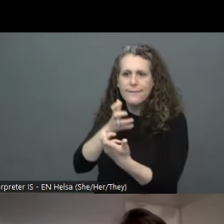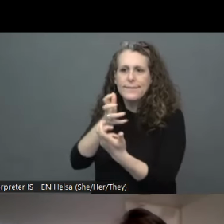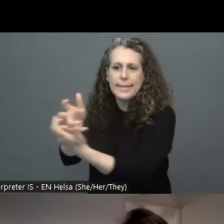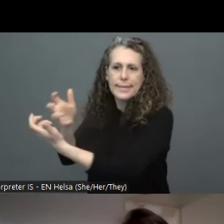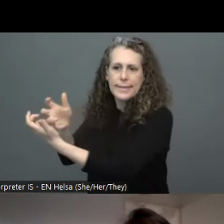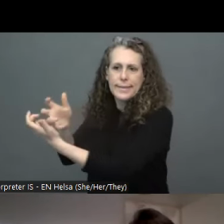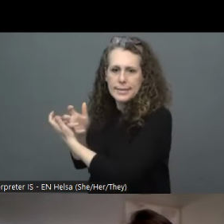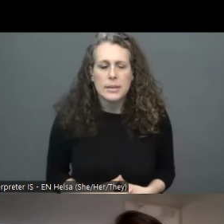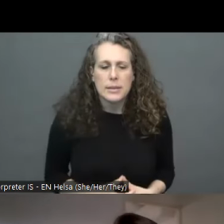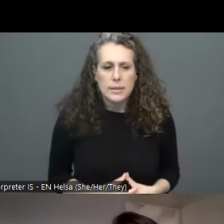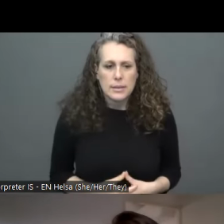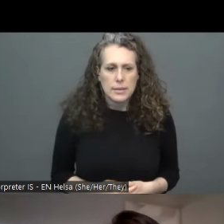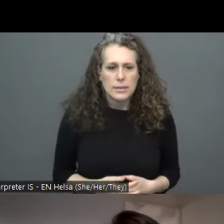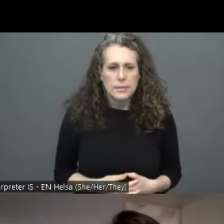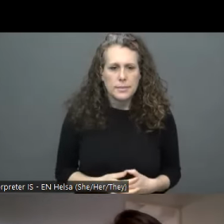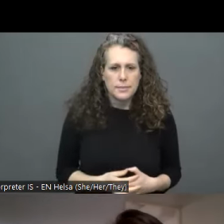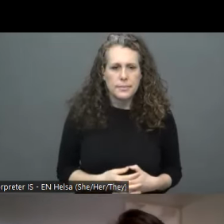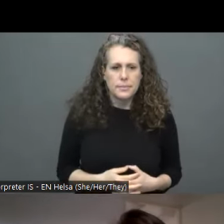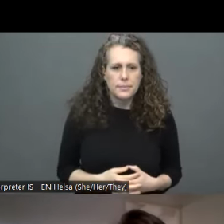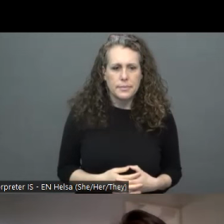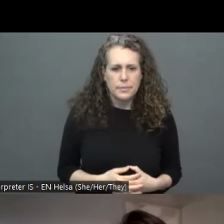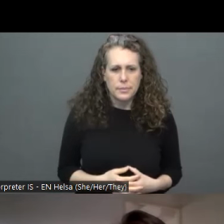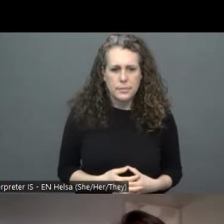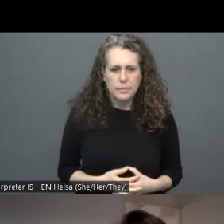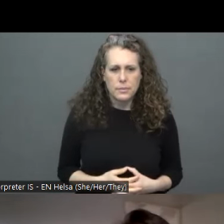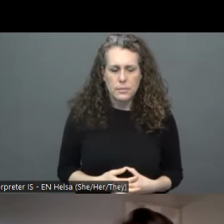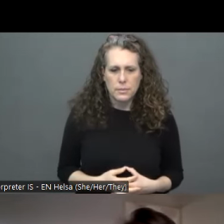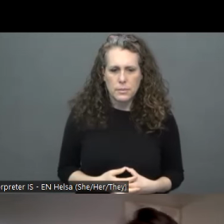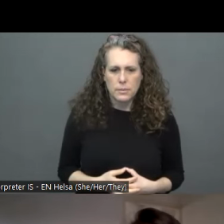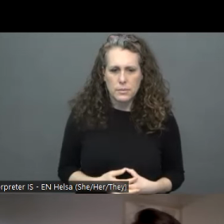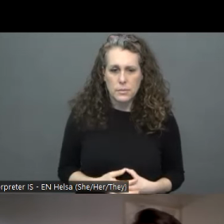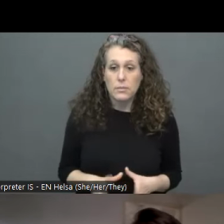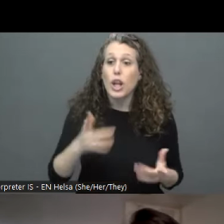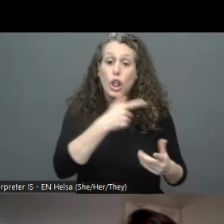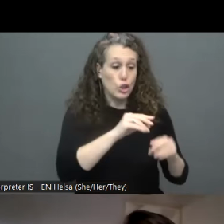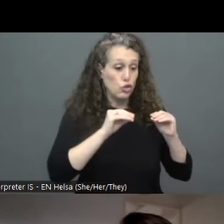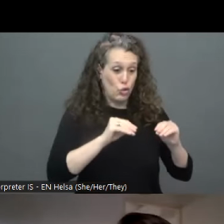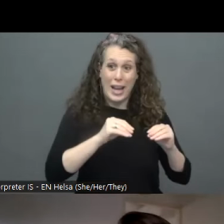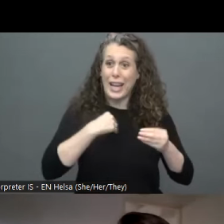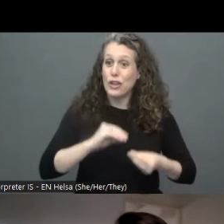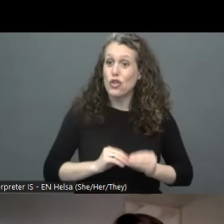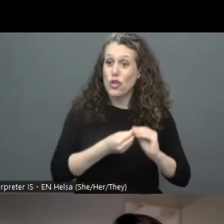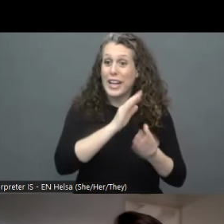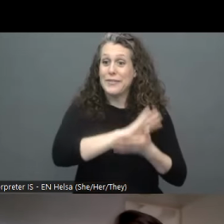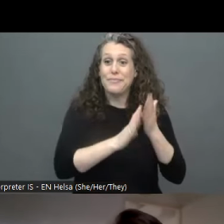We also keep monitoring the use of the training for whatever works well. Those potential gaps and